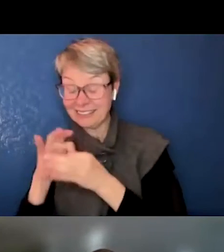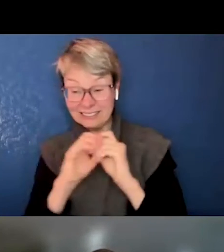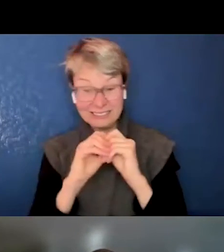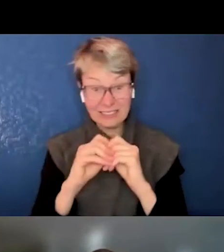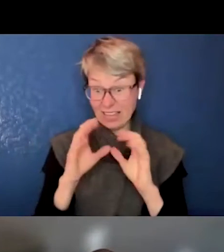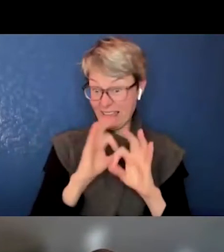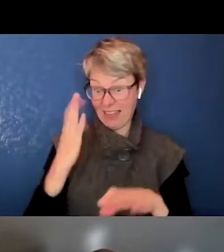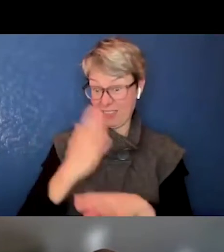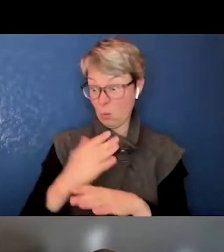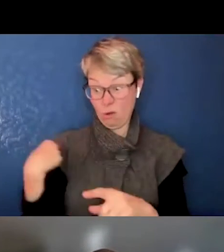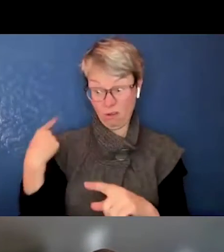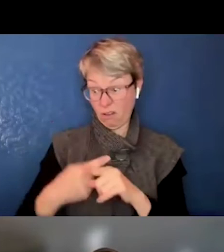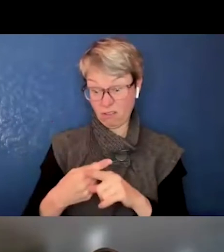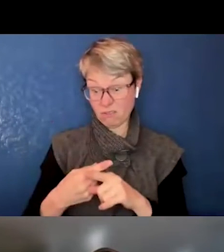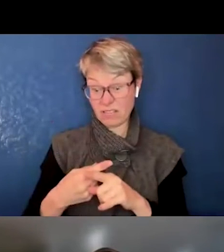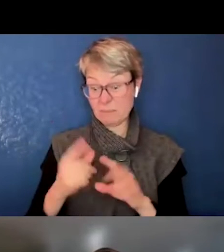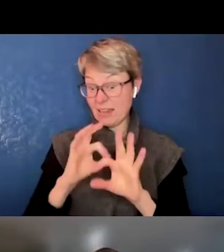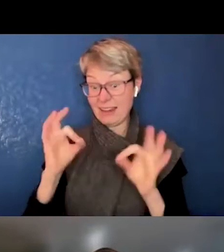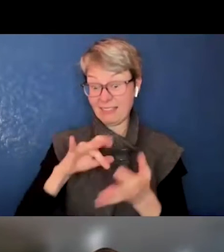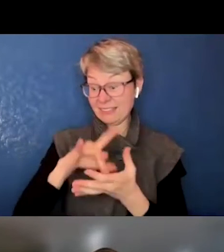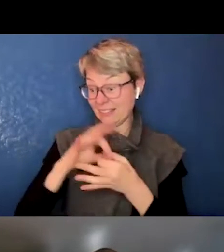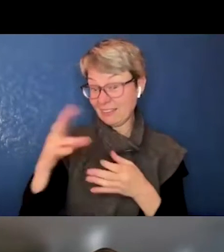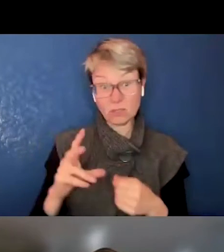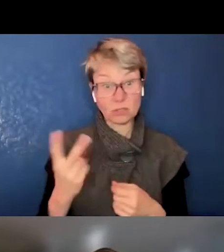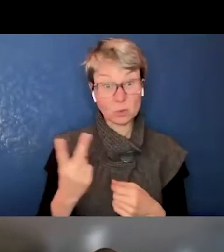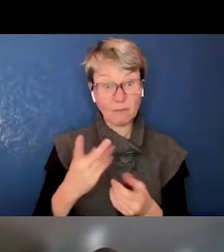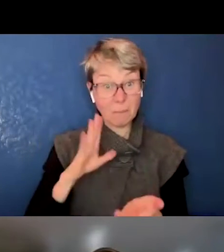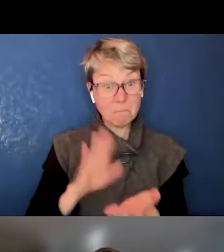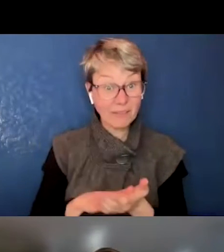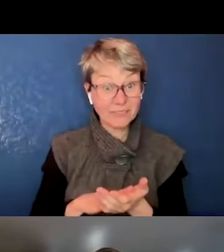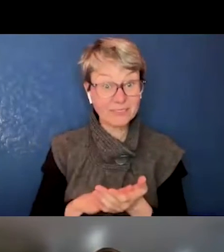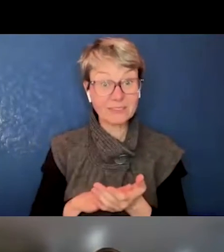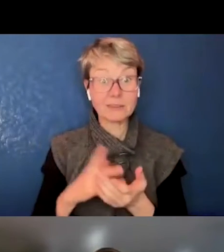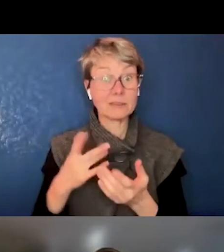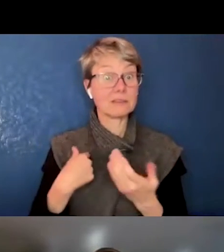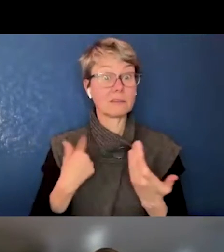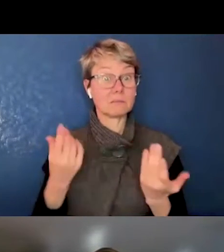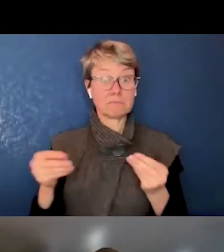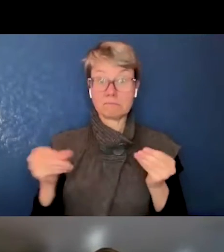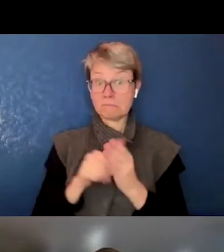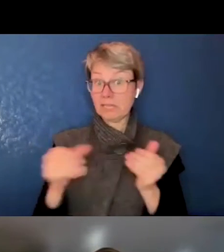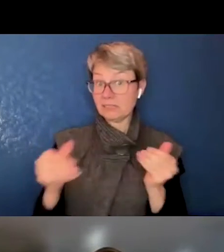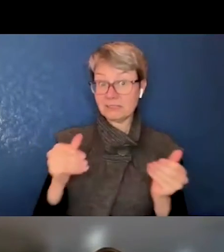was homeless um he didn't have money to fund his medication to for treatment of his mental health